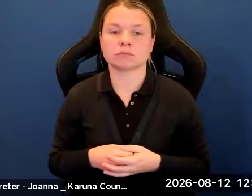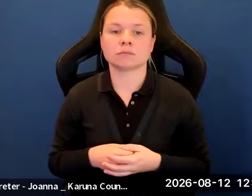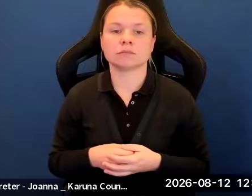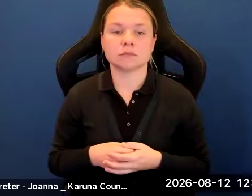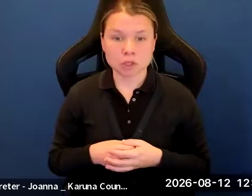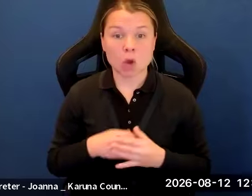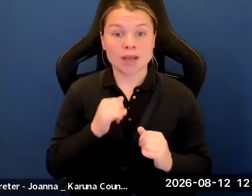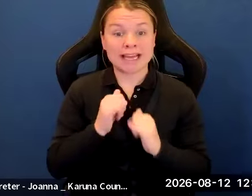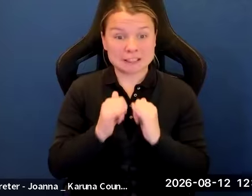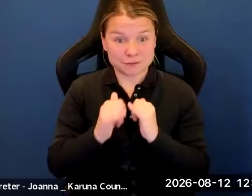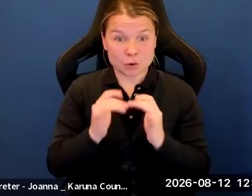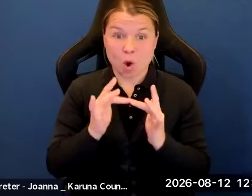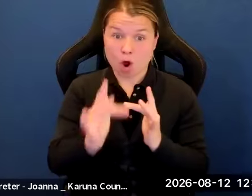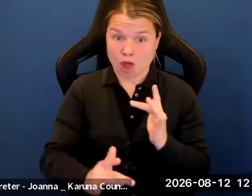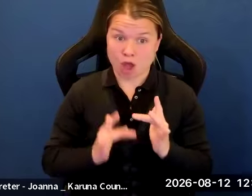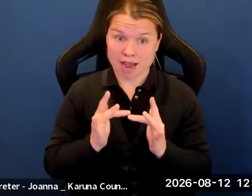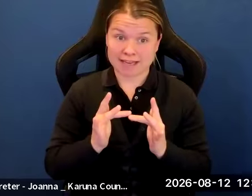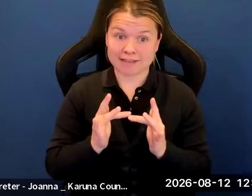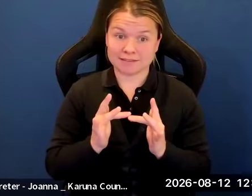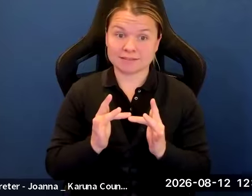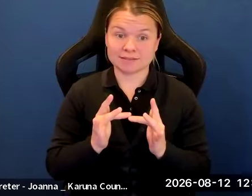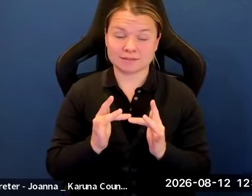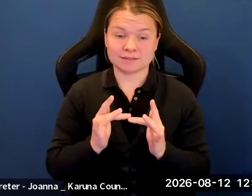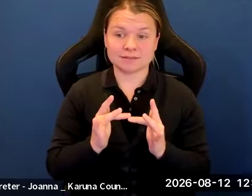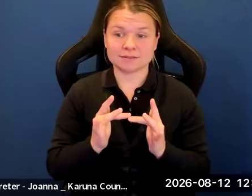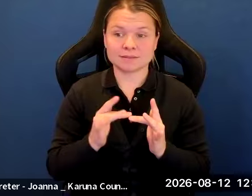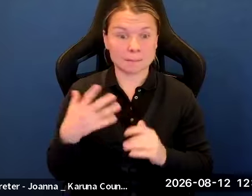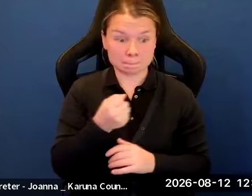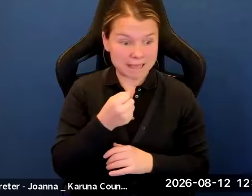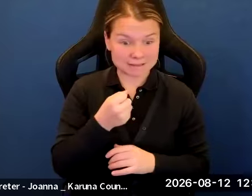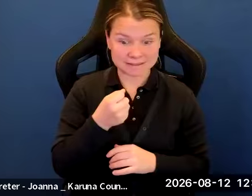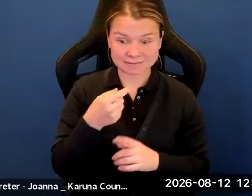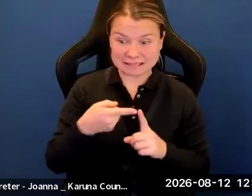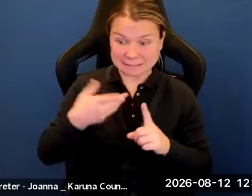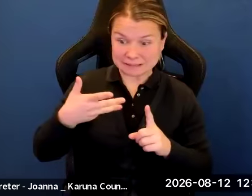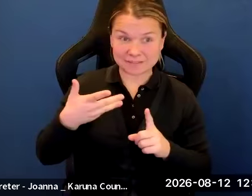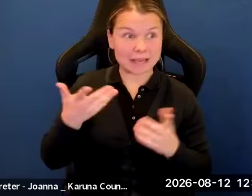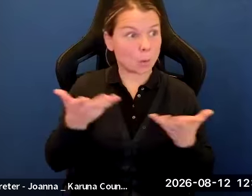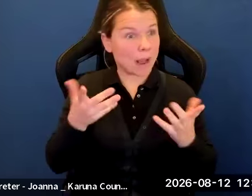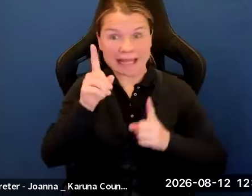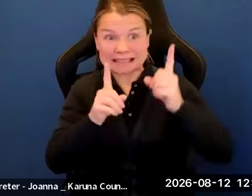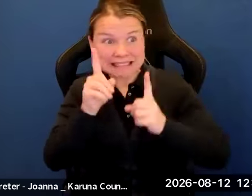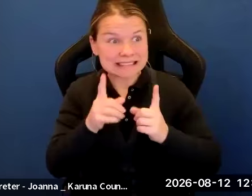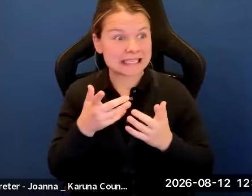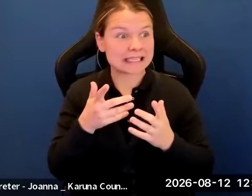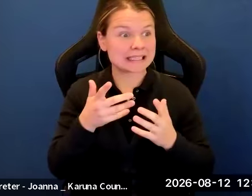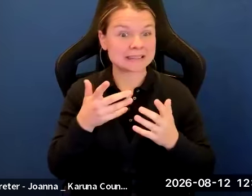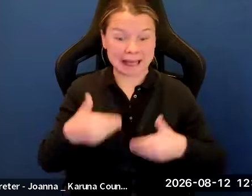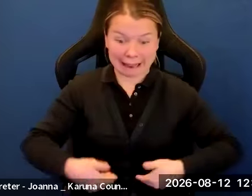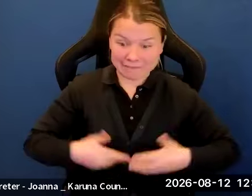Once the independent panel has given its recommendations. And so just noting there that those interviews will be